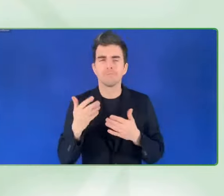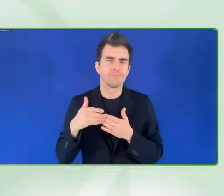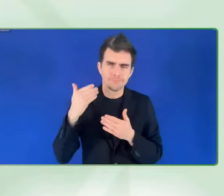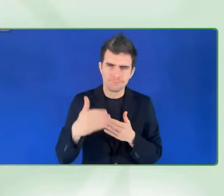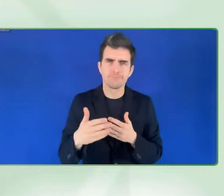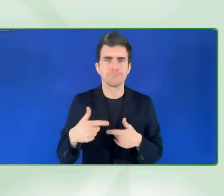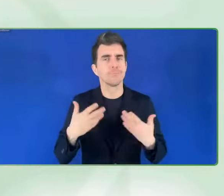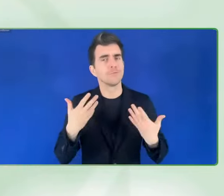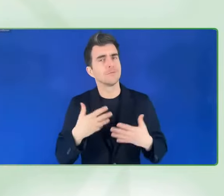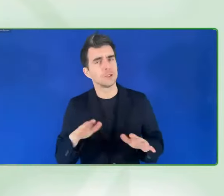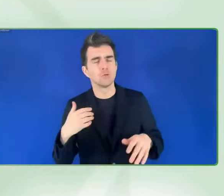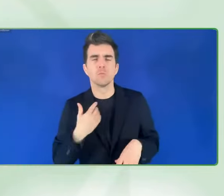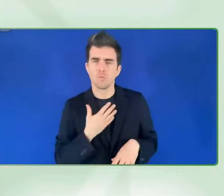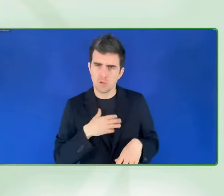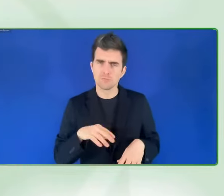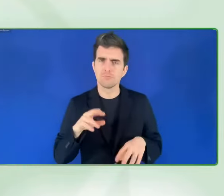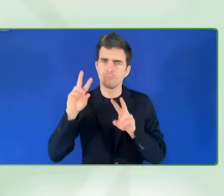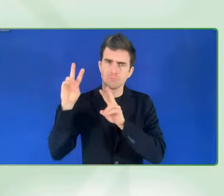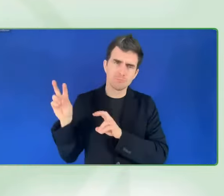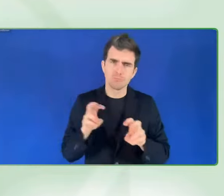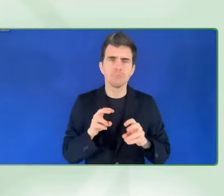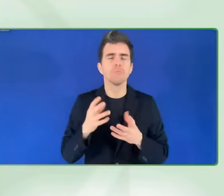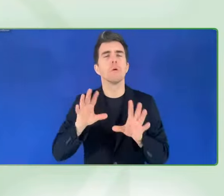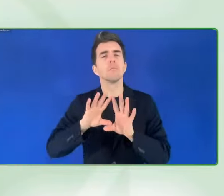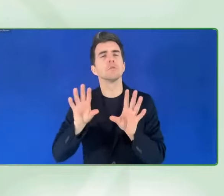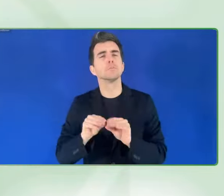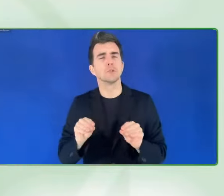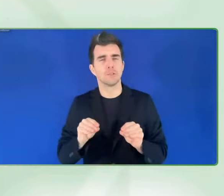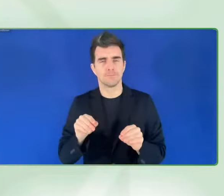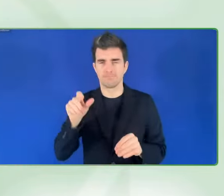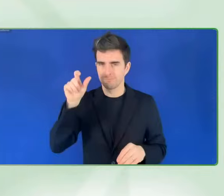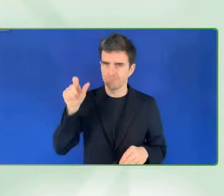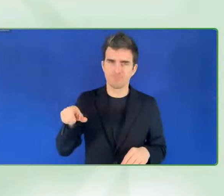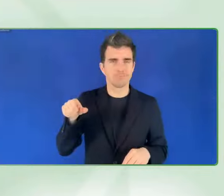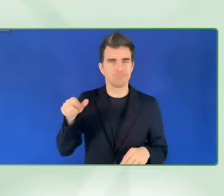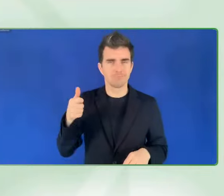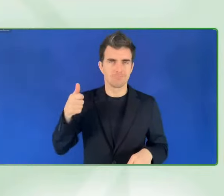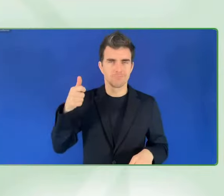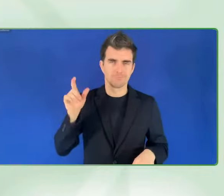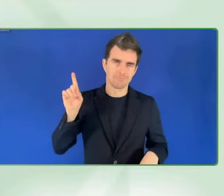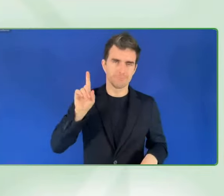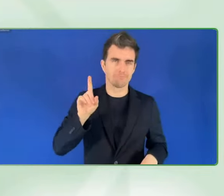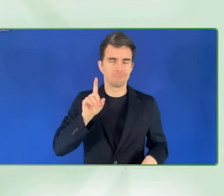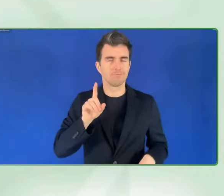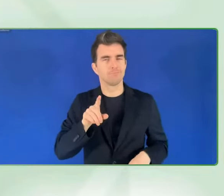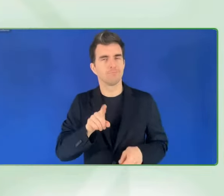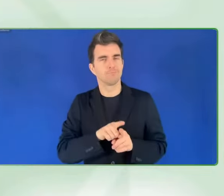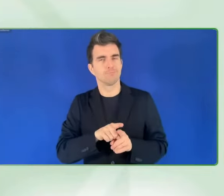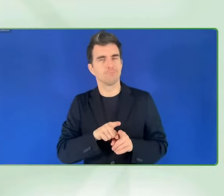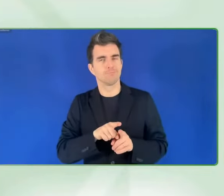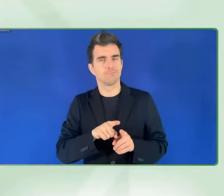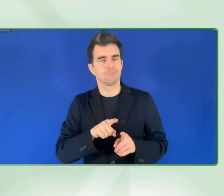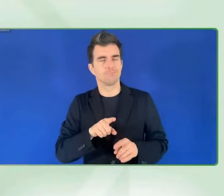a Brazilian, called Isabella. She is a blind person, and she told us that her life improved a lot after using VEMCA because now she knows where and when events with audio description are happening.